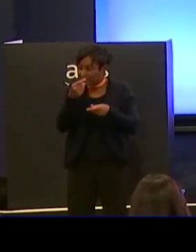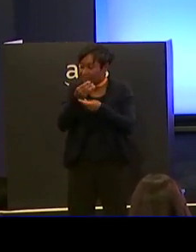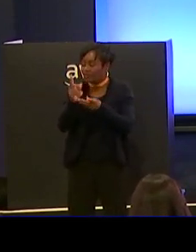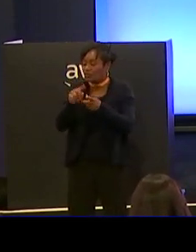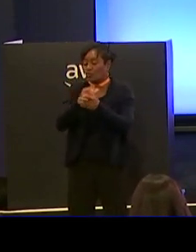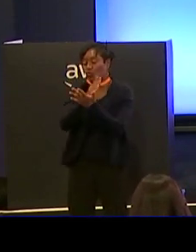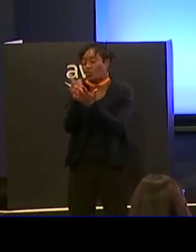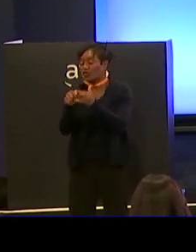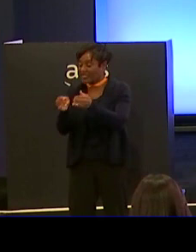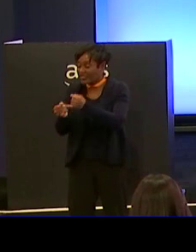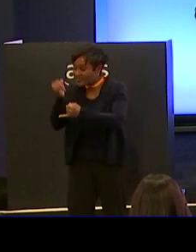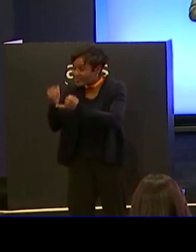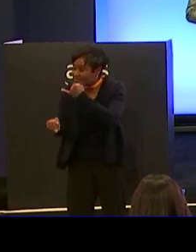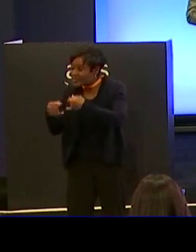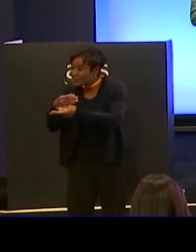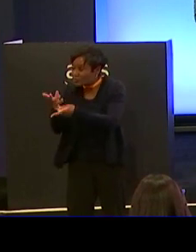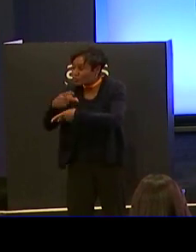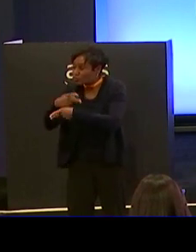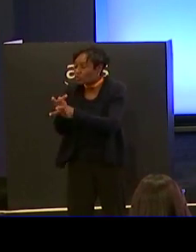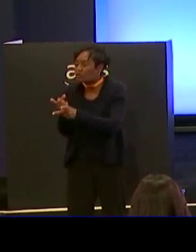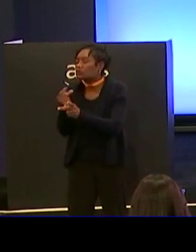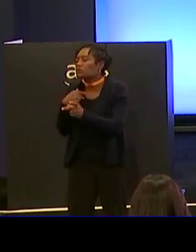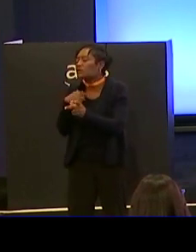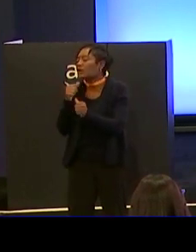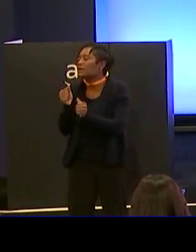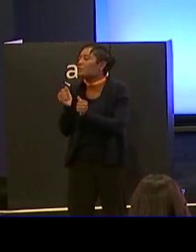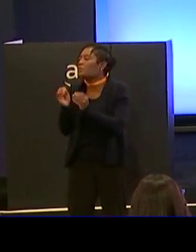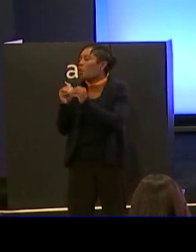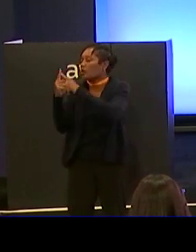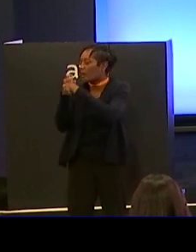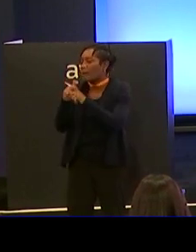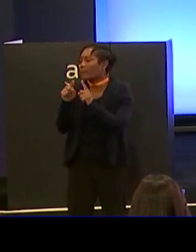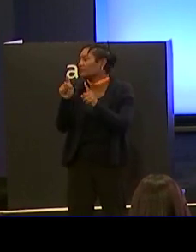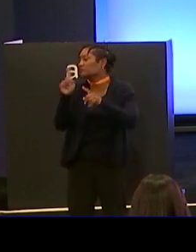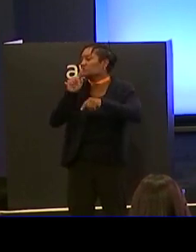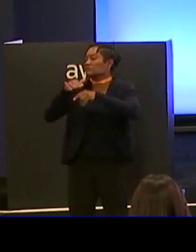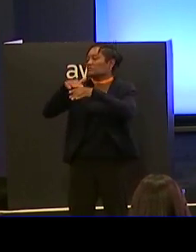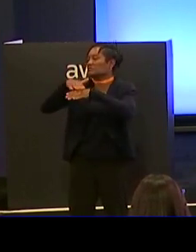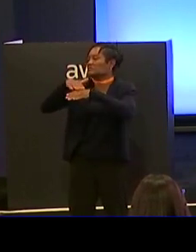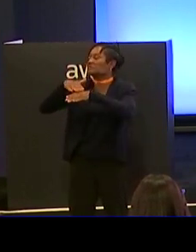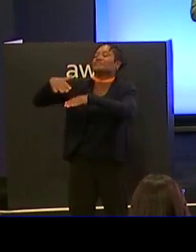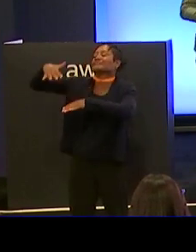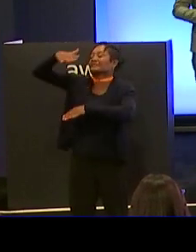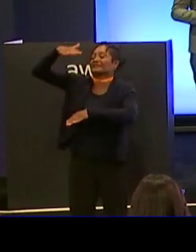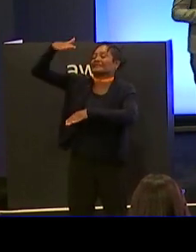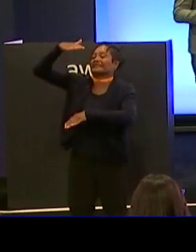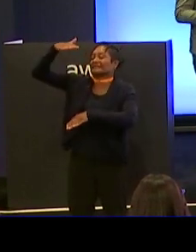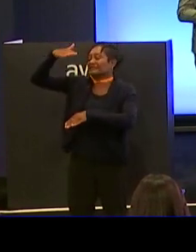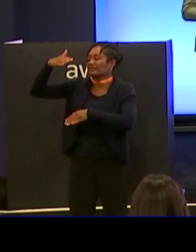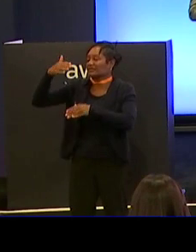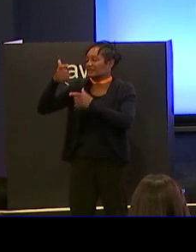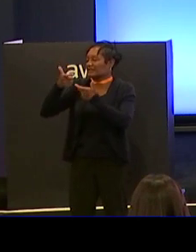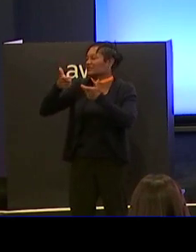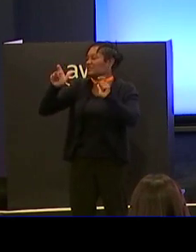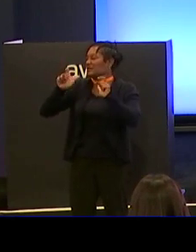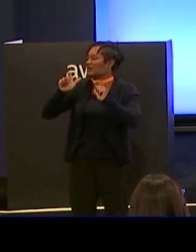this of course could be made much more complicated. But this is the main tenet of this demo,